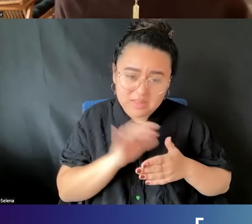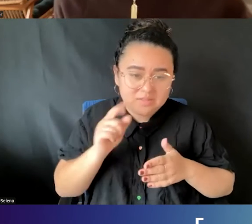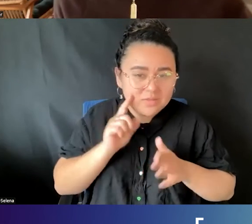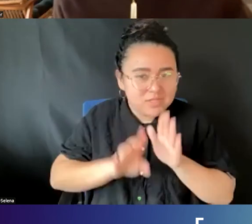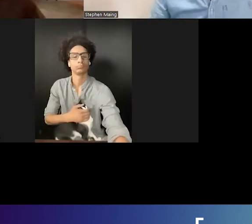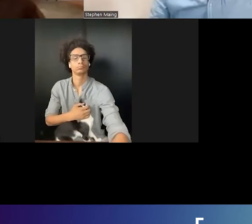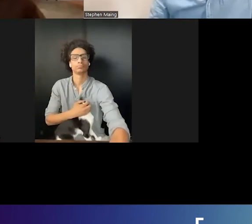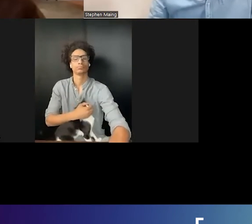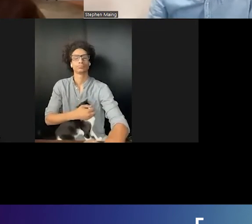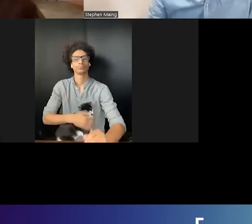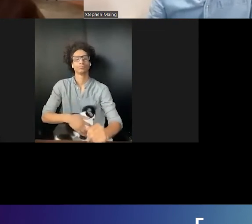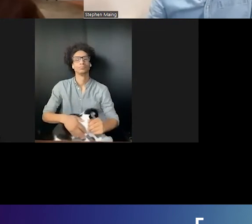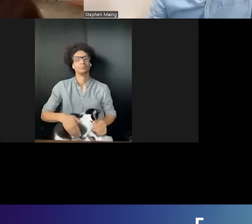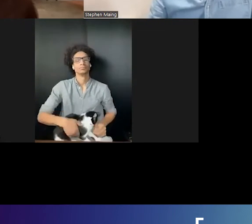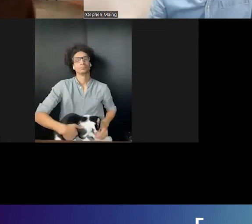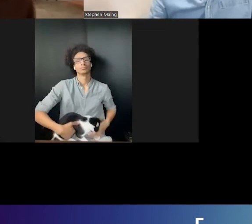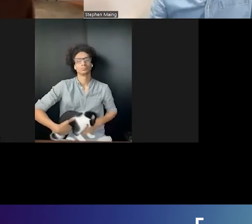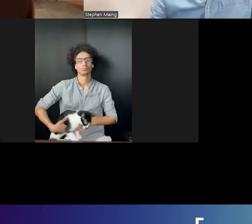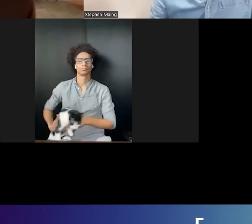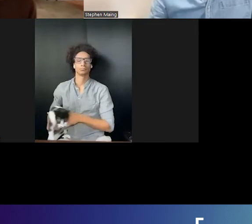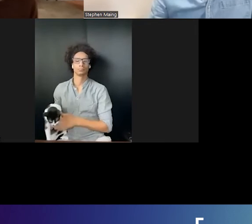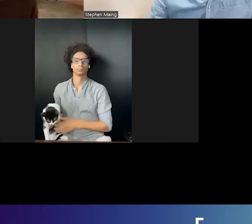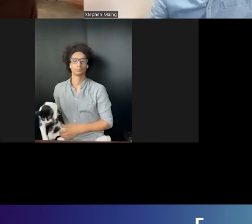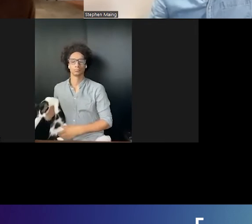And that's that that's really frustrating for filmmakers